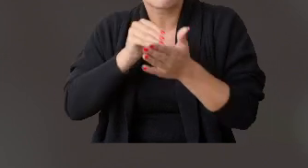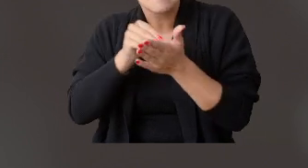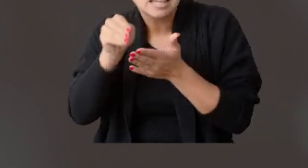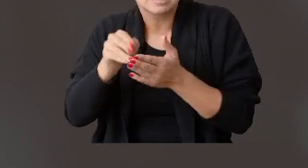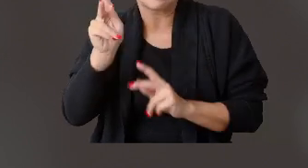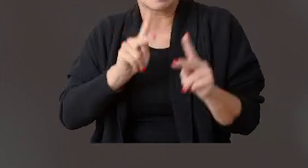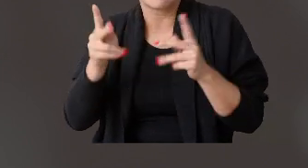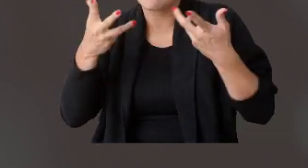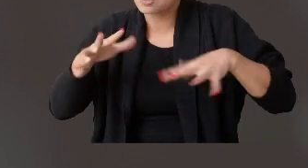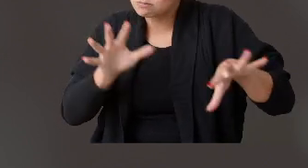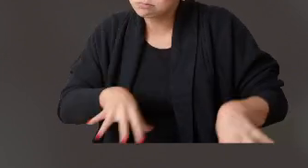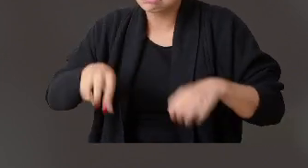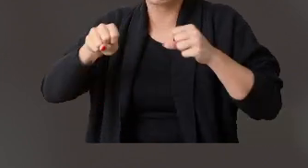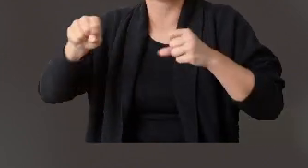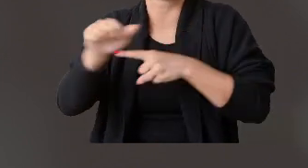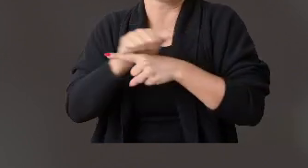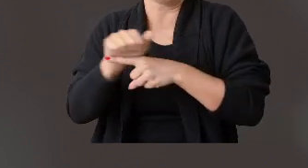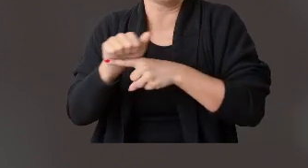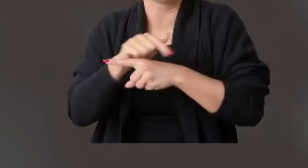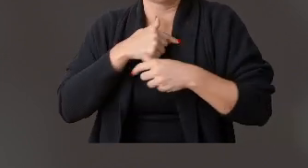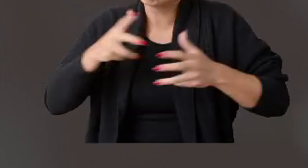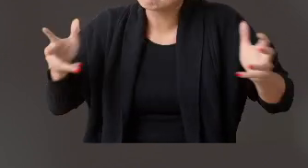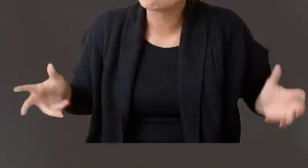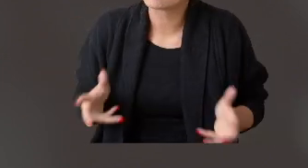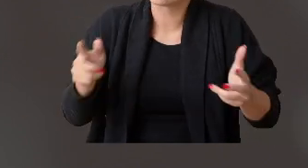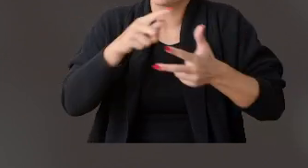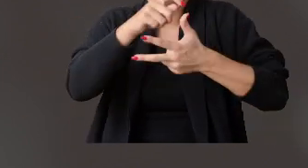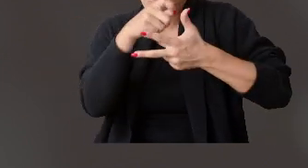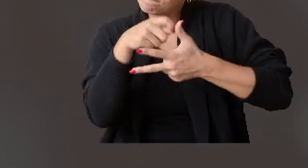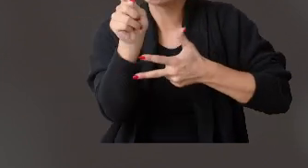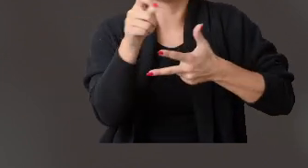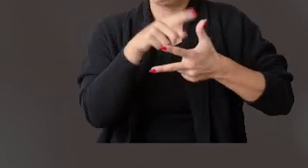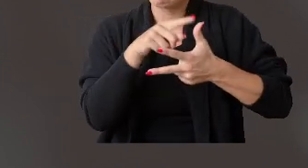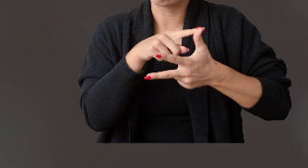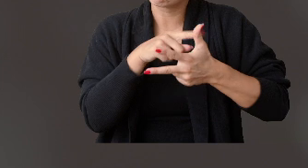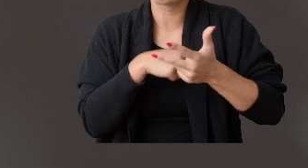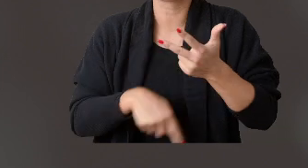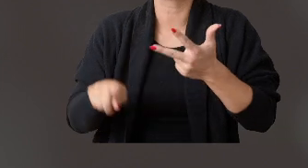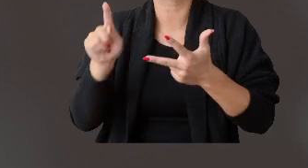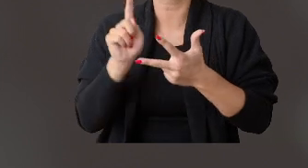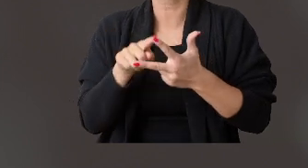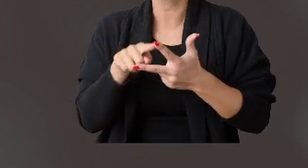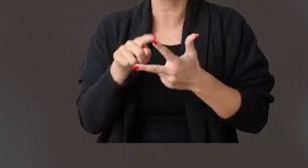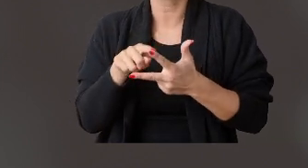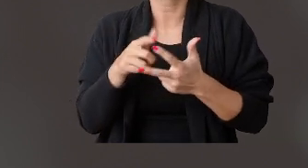and we empower you to do that right now. The second is I want you to go and try